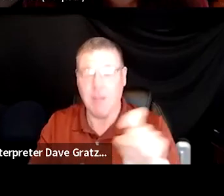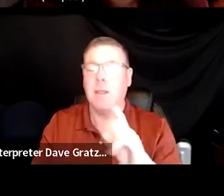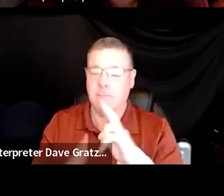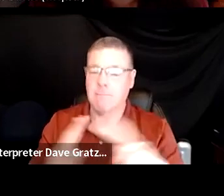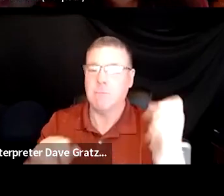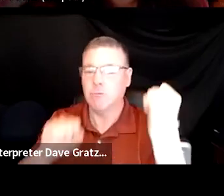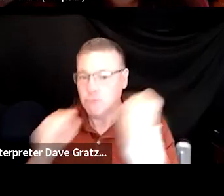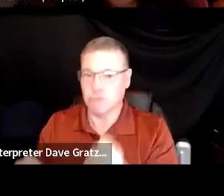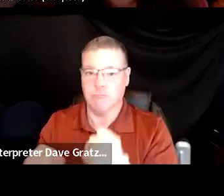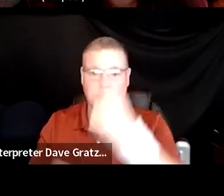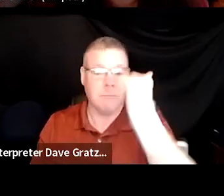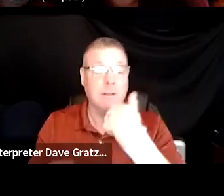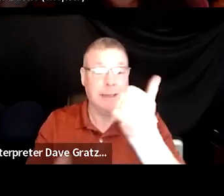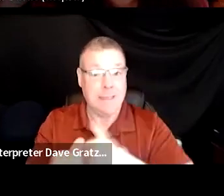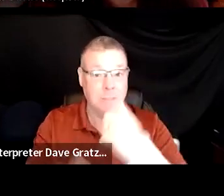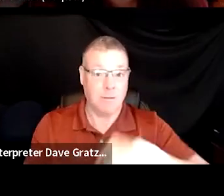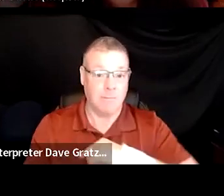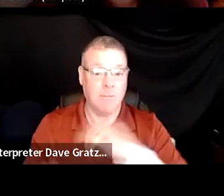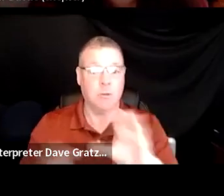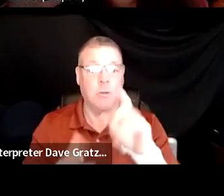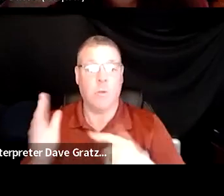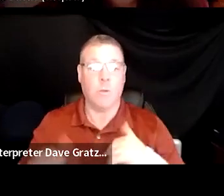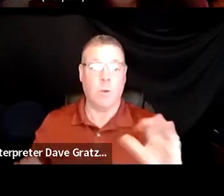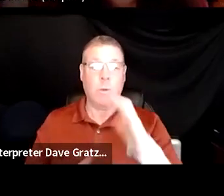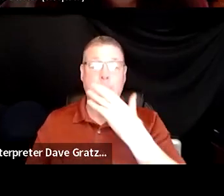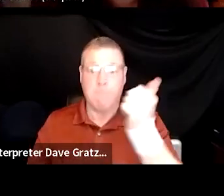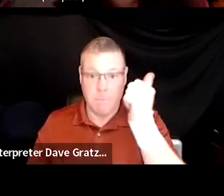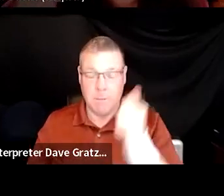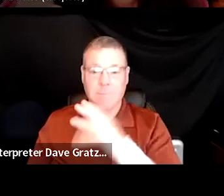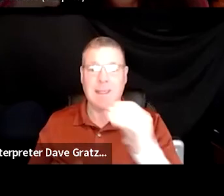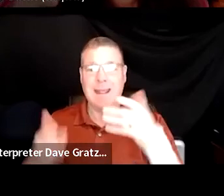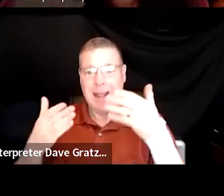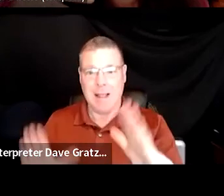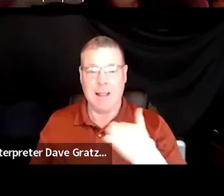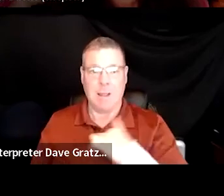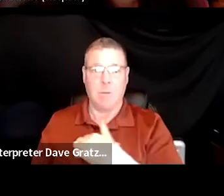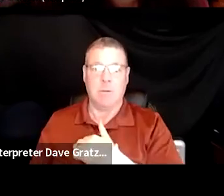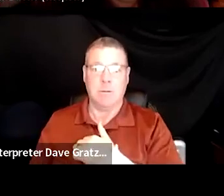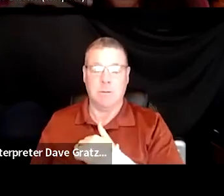because it allows each of us to do what we do best. But it allows us also to get, available